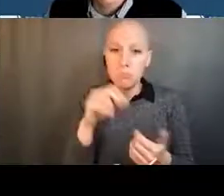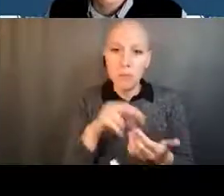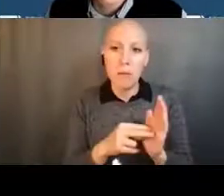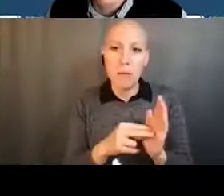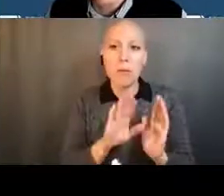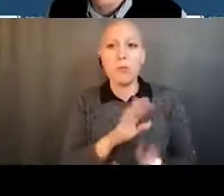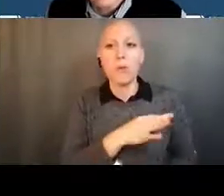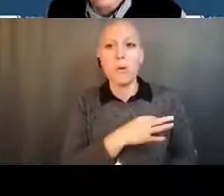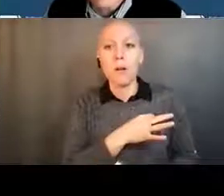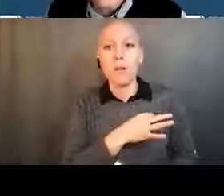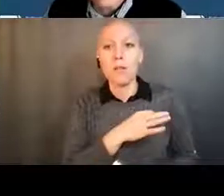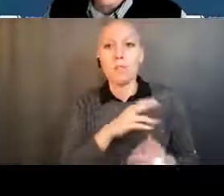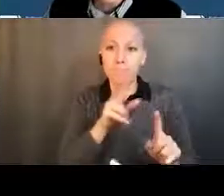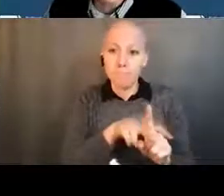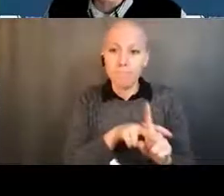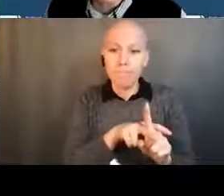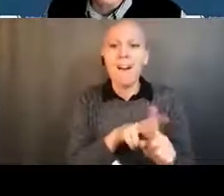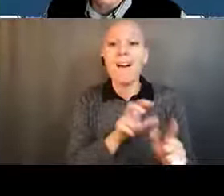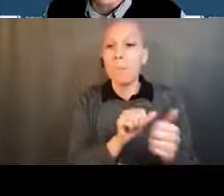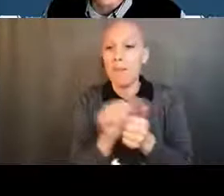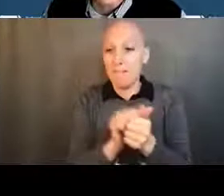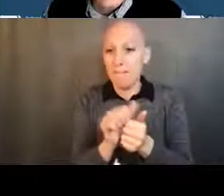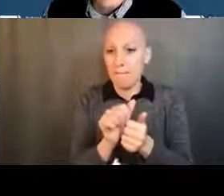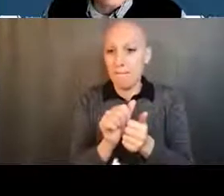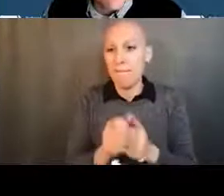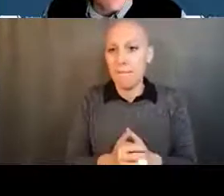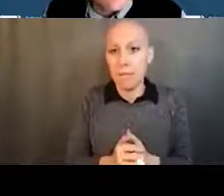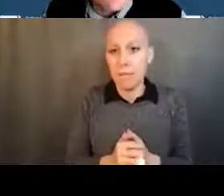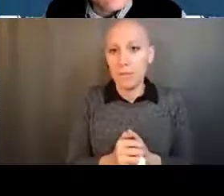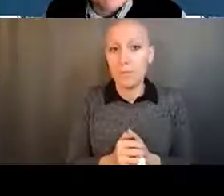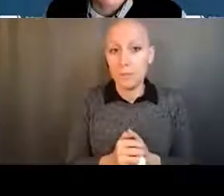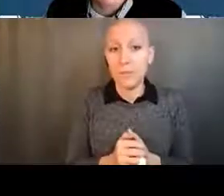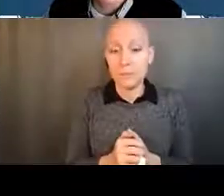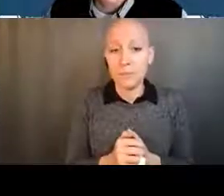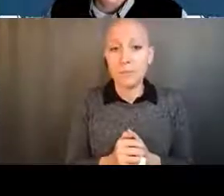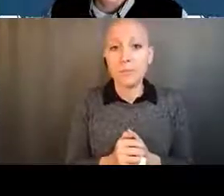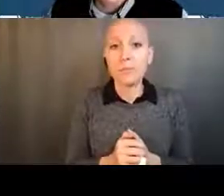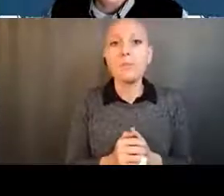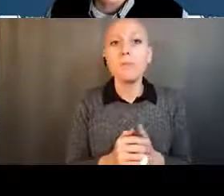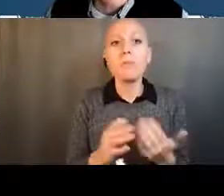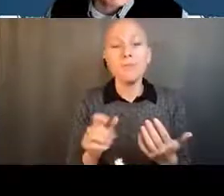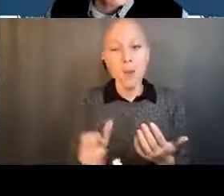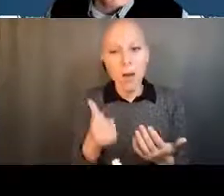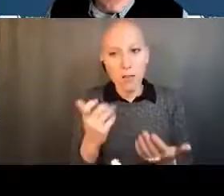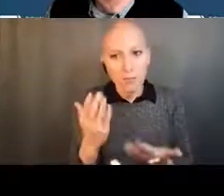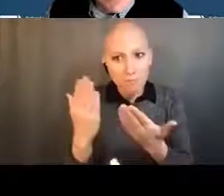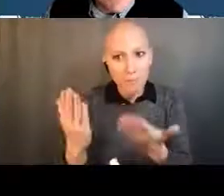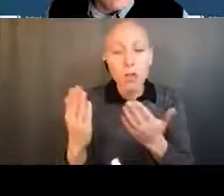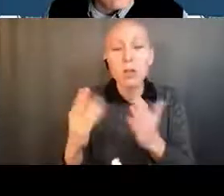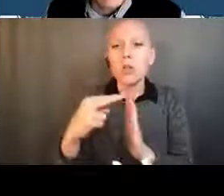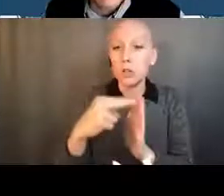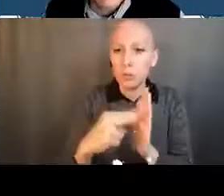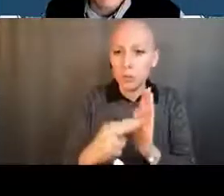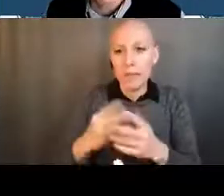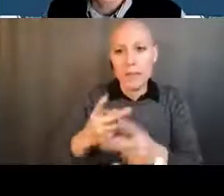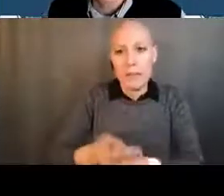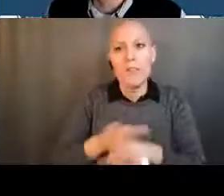So the other is to read carefully the review criteria, so once you find a funding announcement,